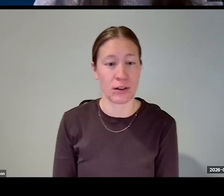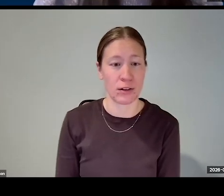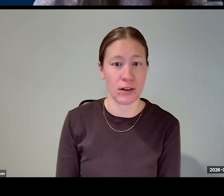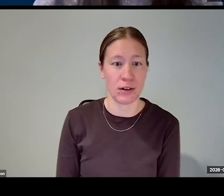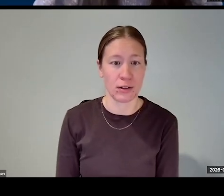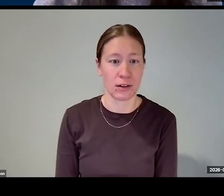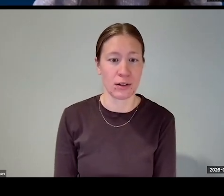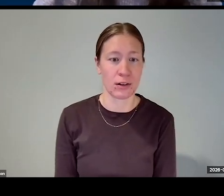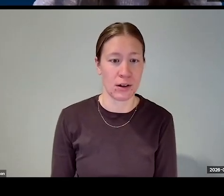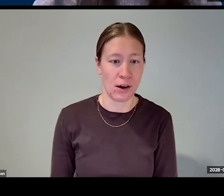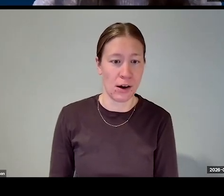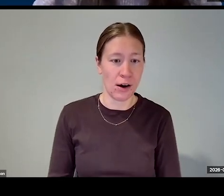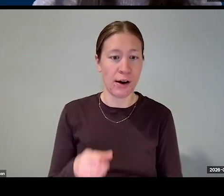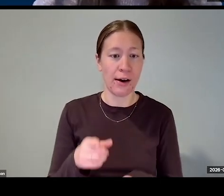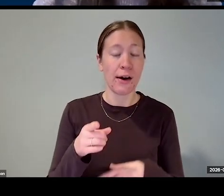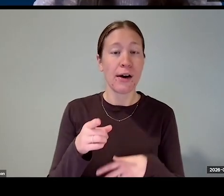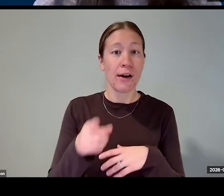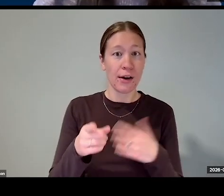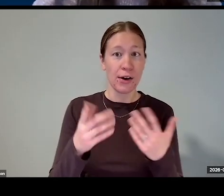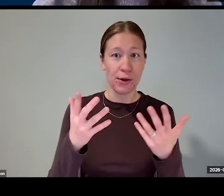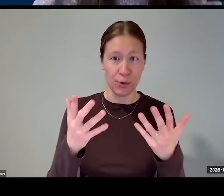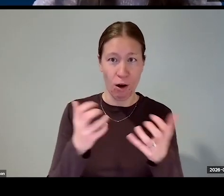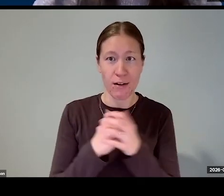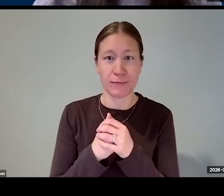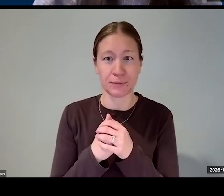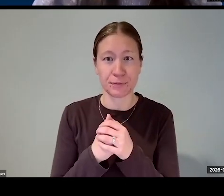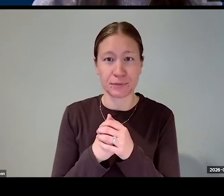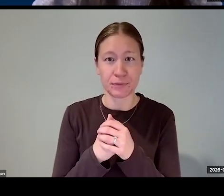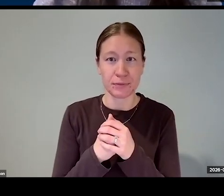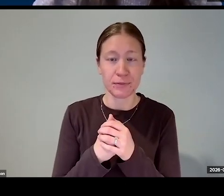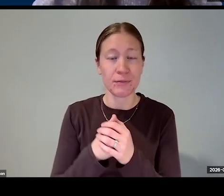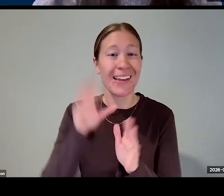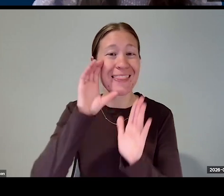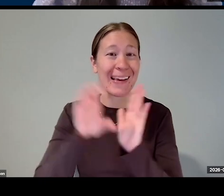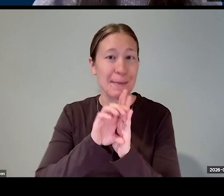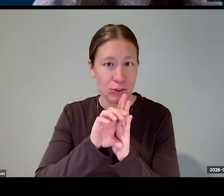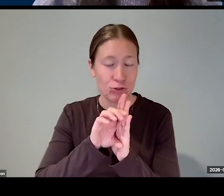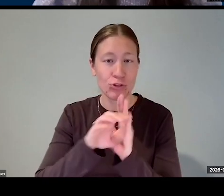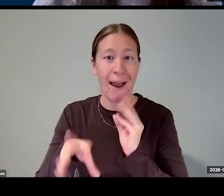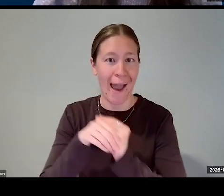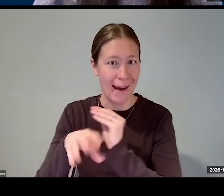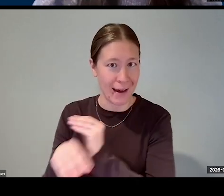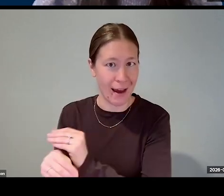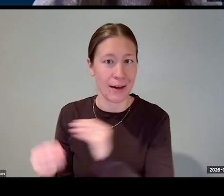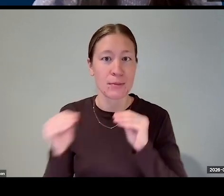like the default theme layouts here and I wanna add new placeholders in,